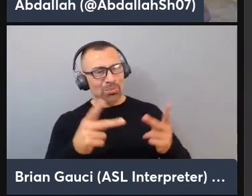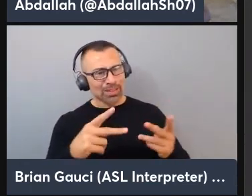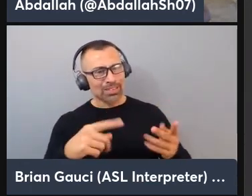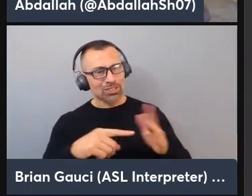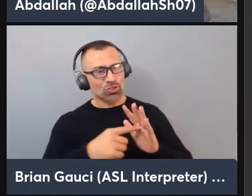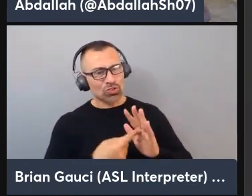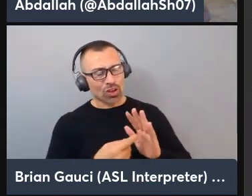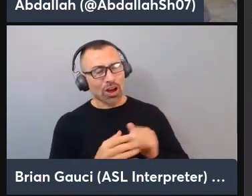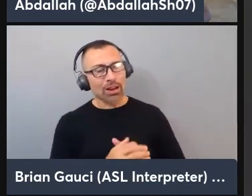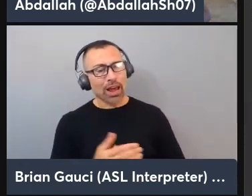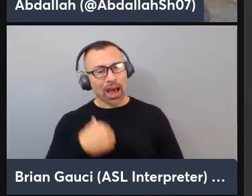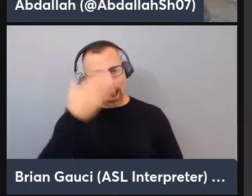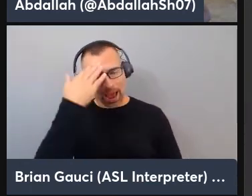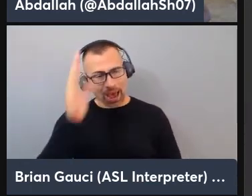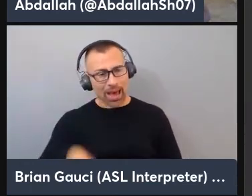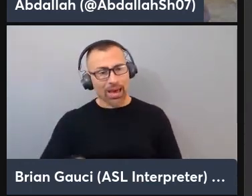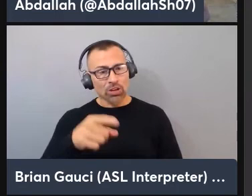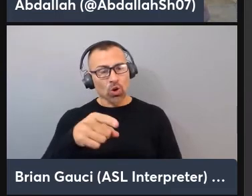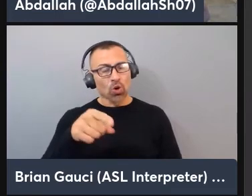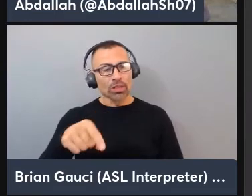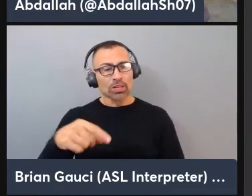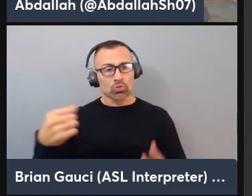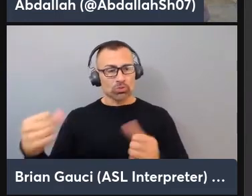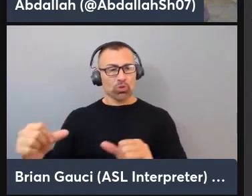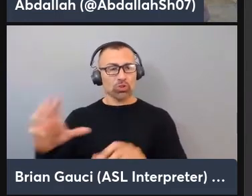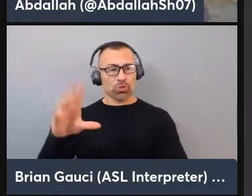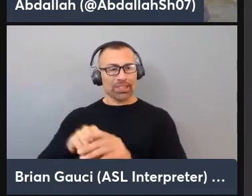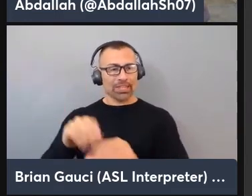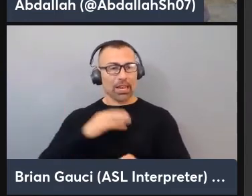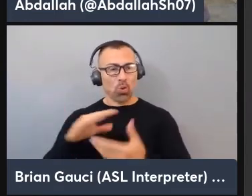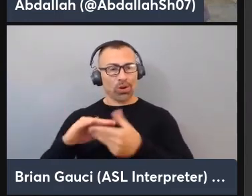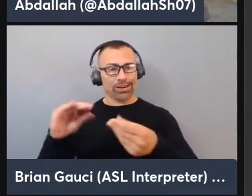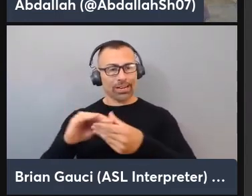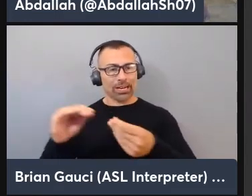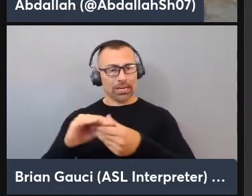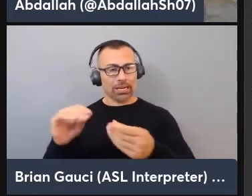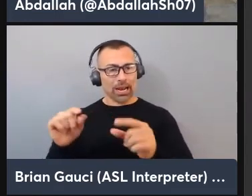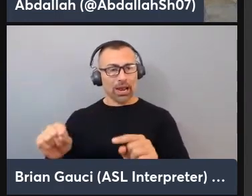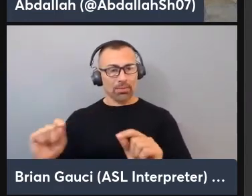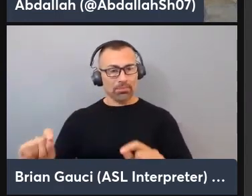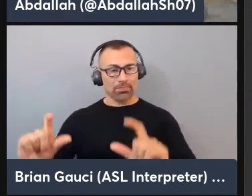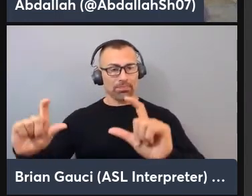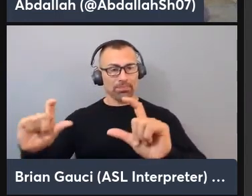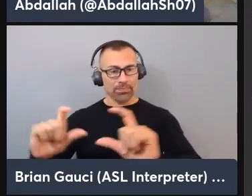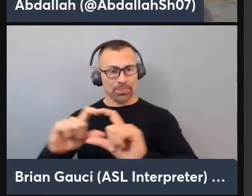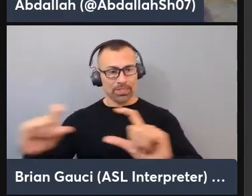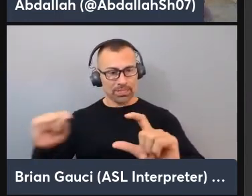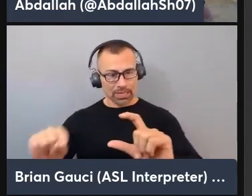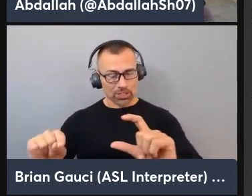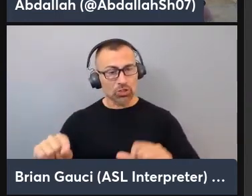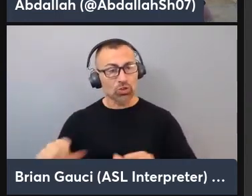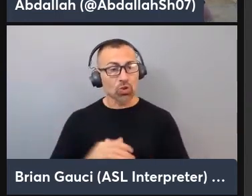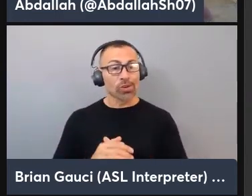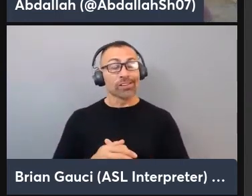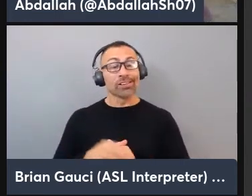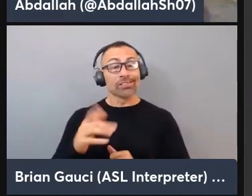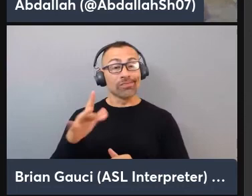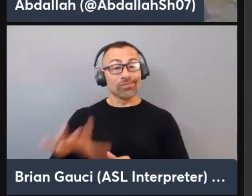so scroll and find it, or our team will post it again. It's definitely an awesome place to start. But before we pivot off the demo,